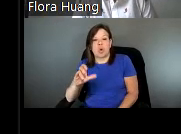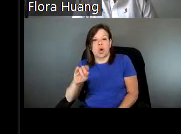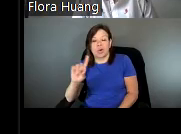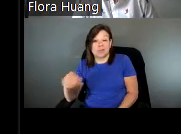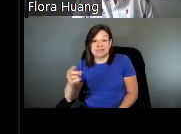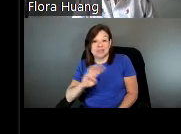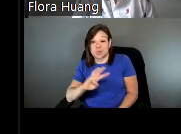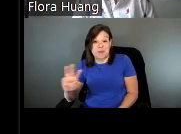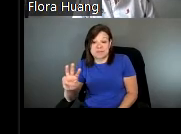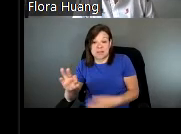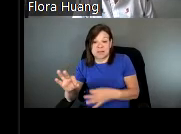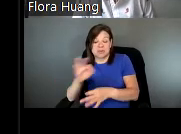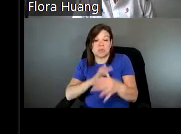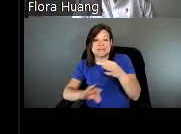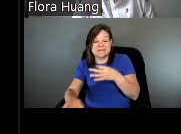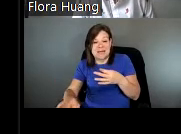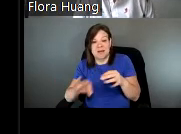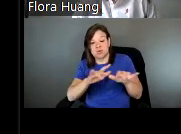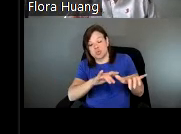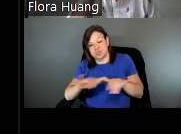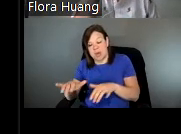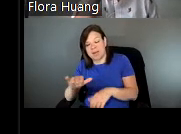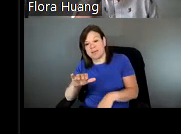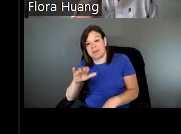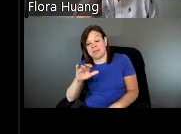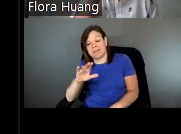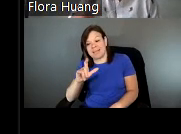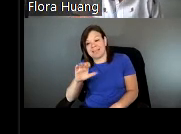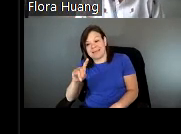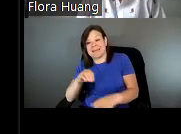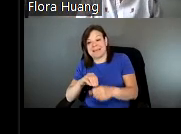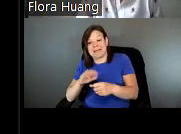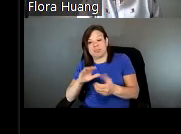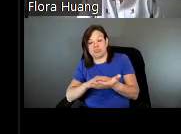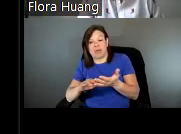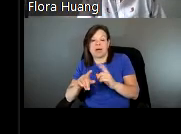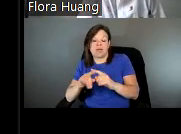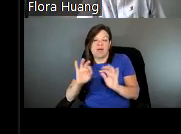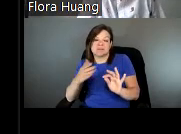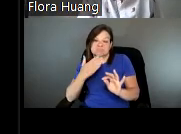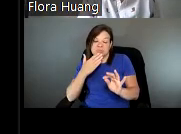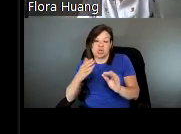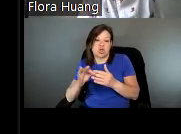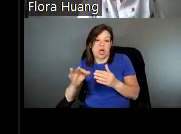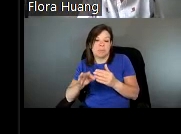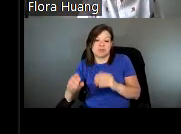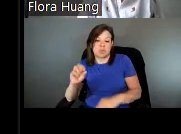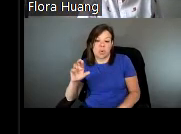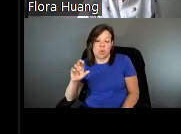So if you write the link out, that could be a good option for people as well. Or you could just, you know, maybe find their phone number,